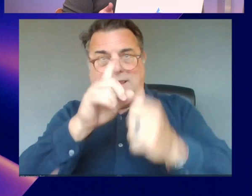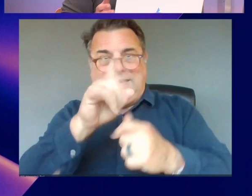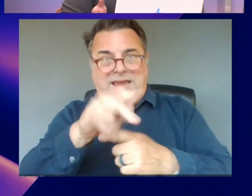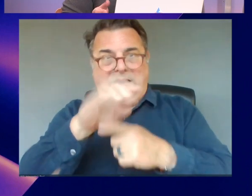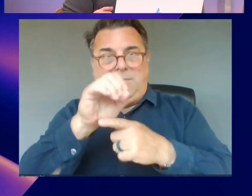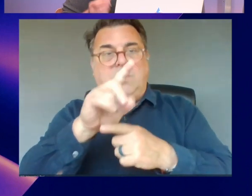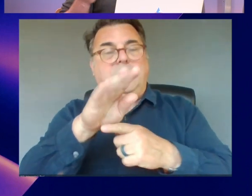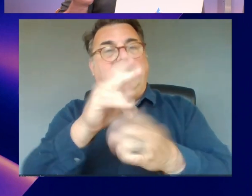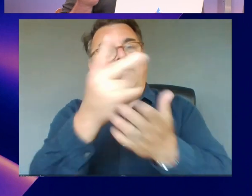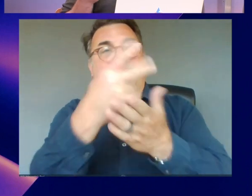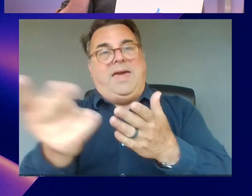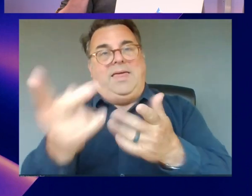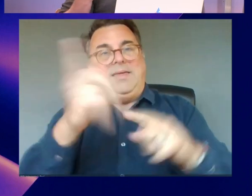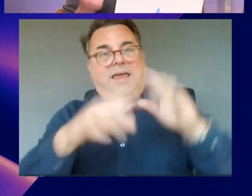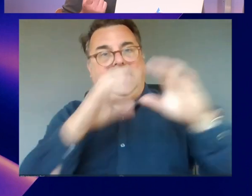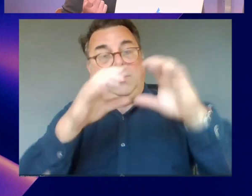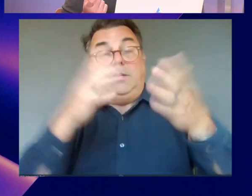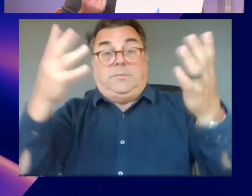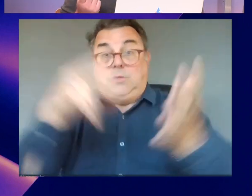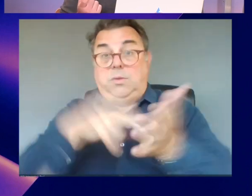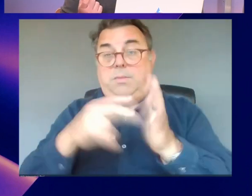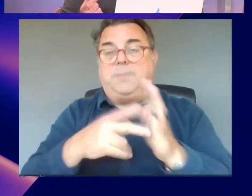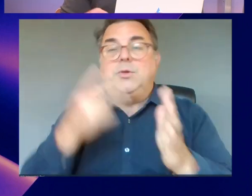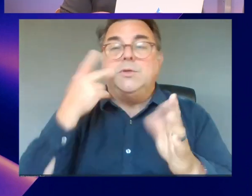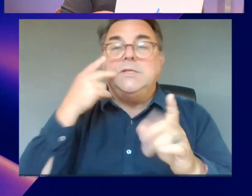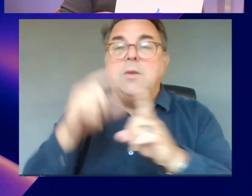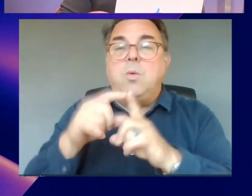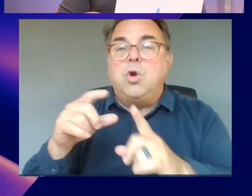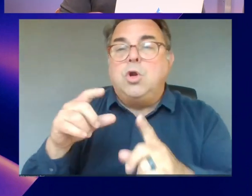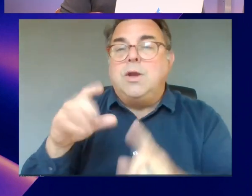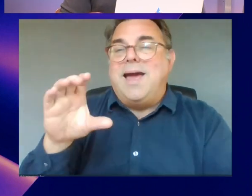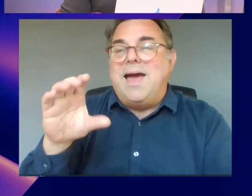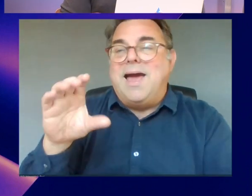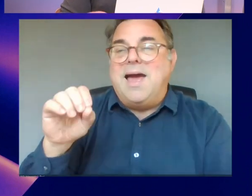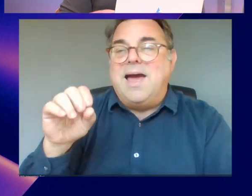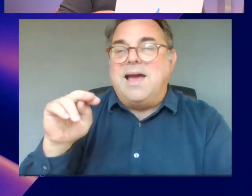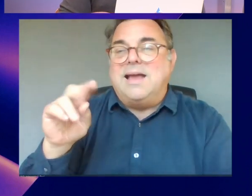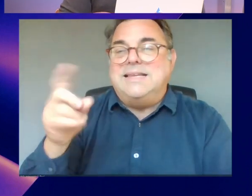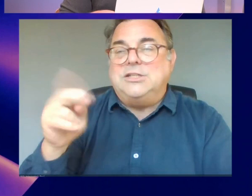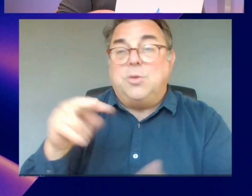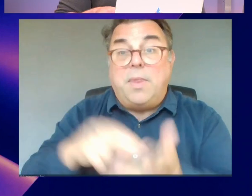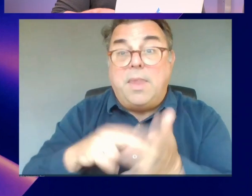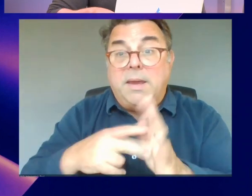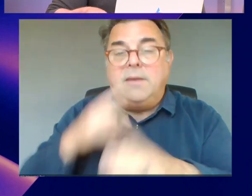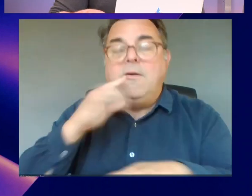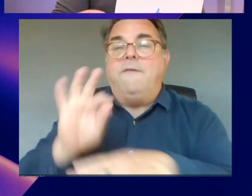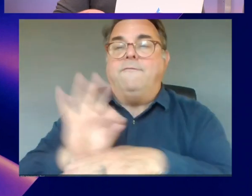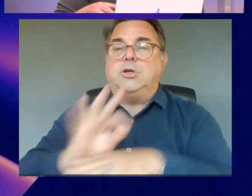And what's going on. So when you read the word condition, what does it mean? In a function you might have defined, hey, this is a condition,